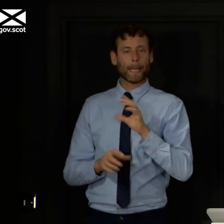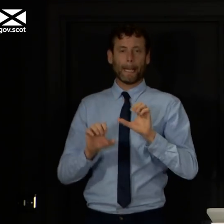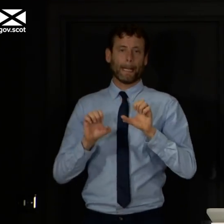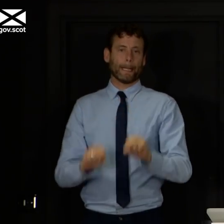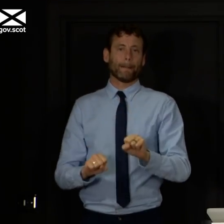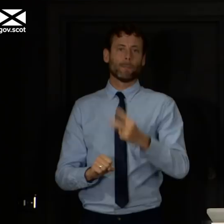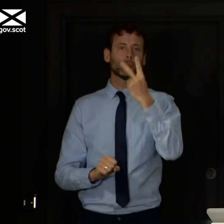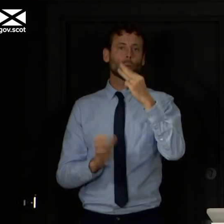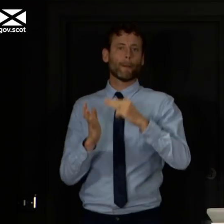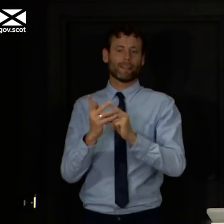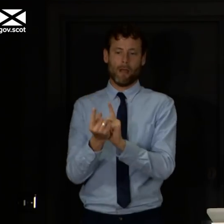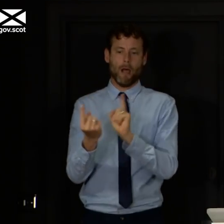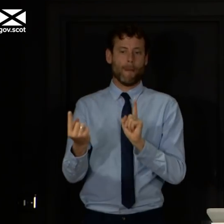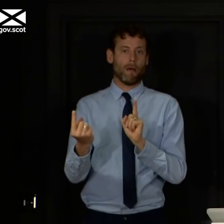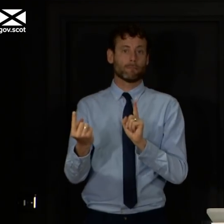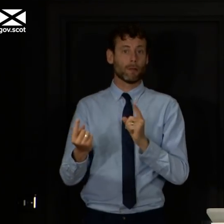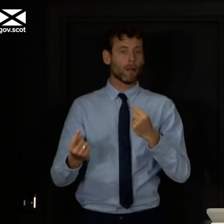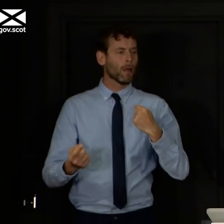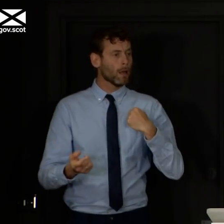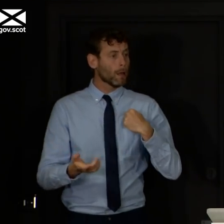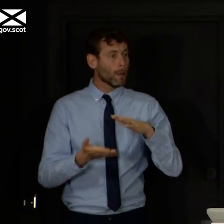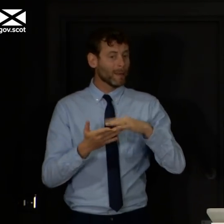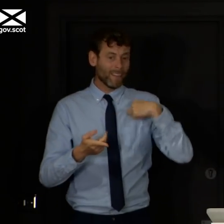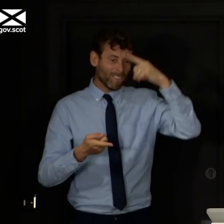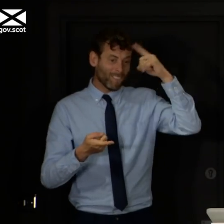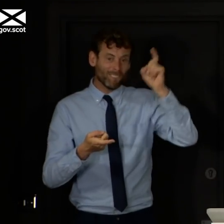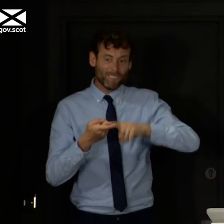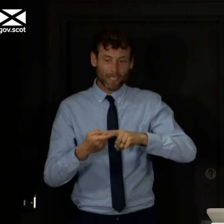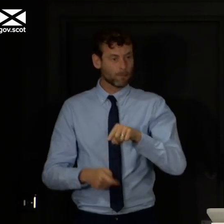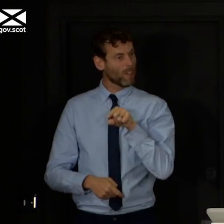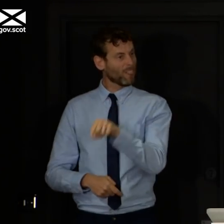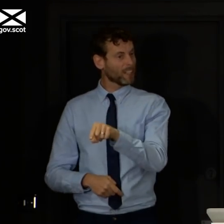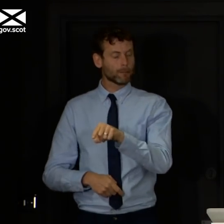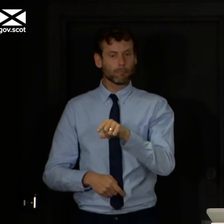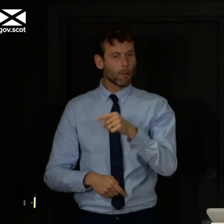close my mind to it in future. I think it is really important to emphasise that this